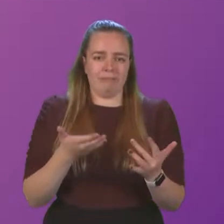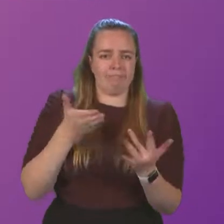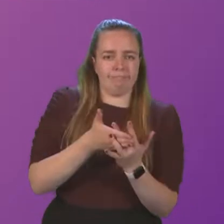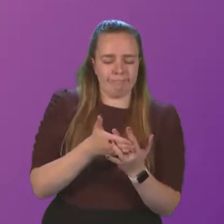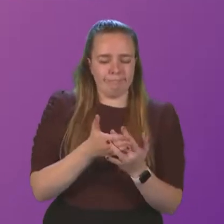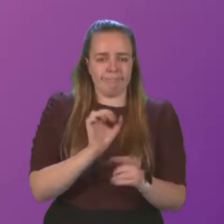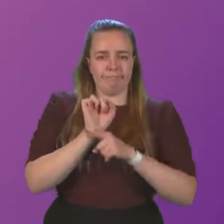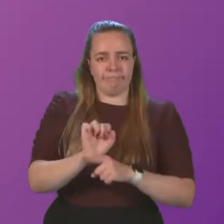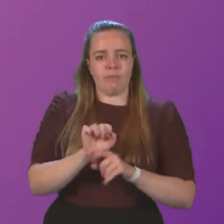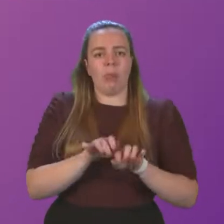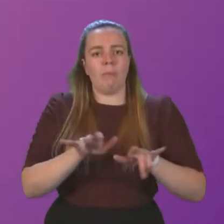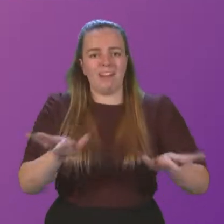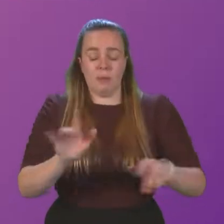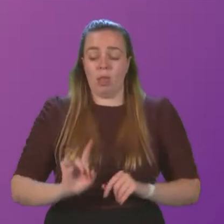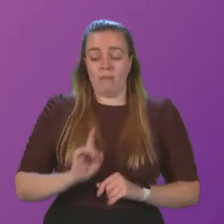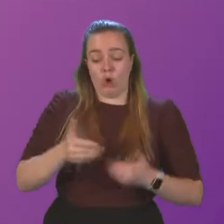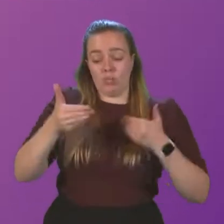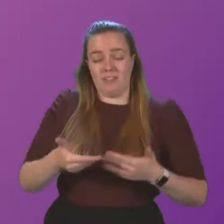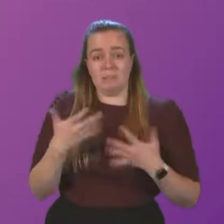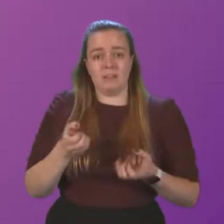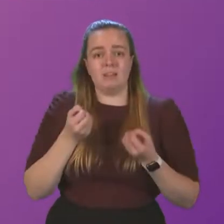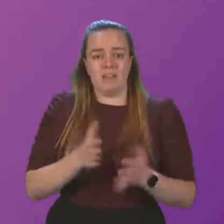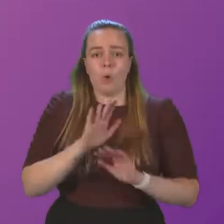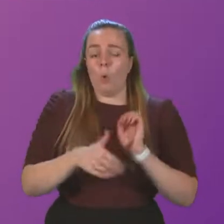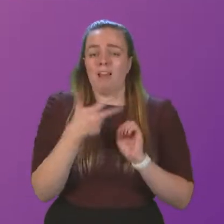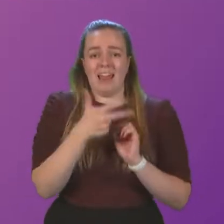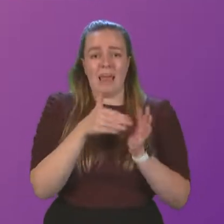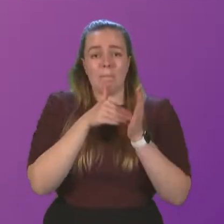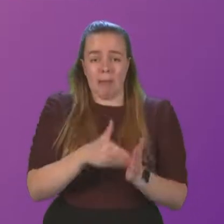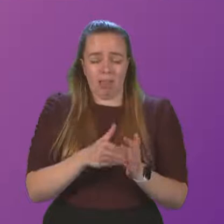The first phase of the programme delivered more than 8 million Covid-19 vaccinations